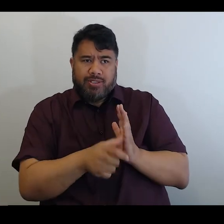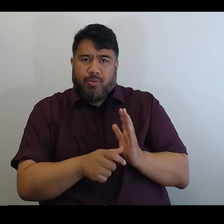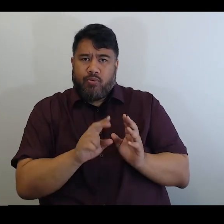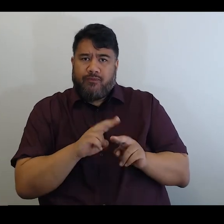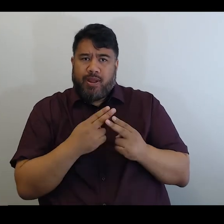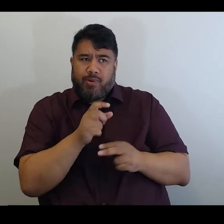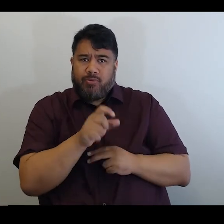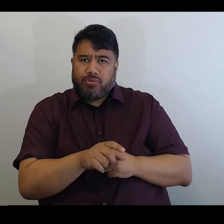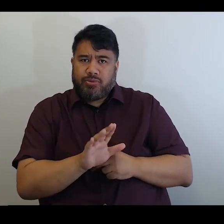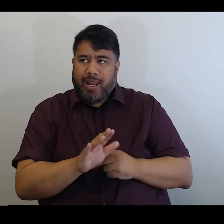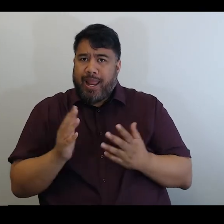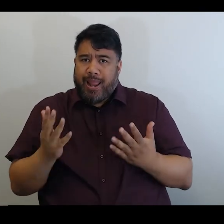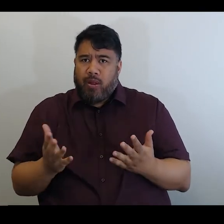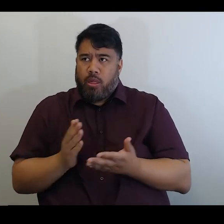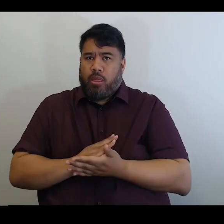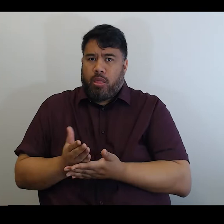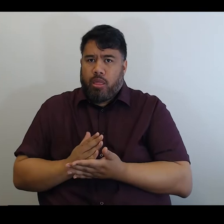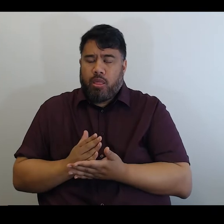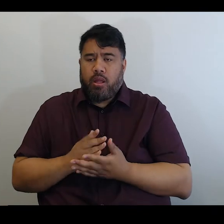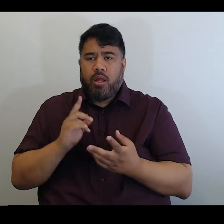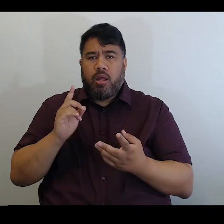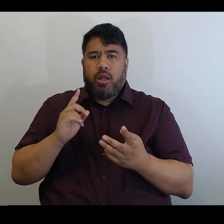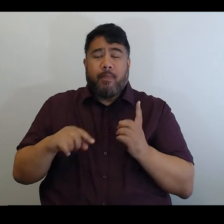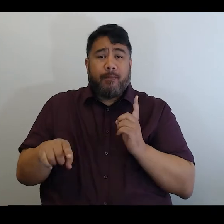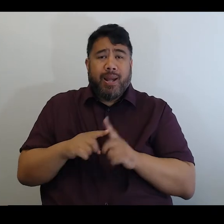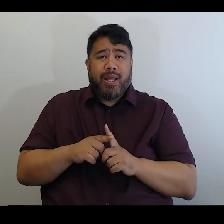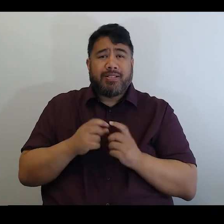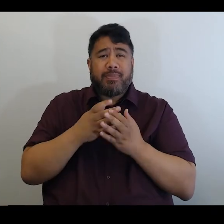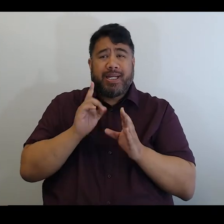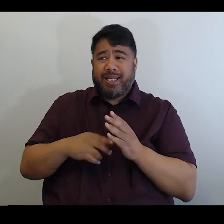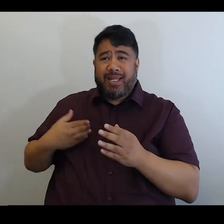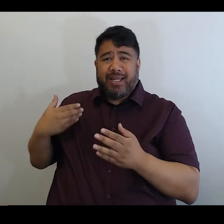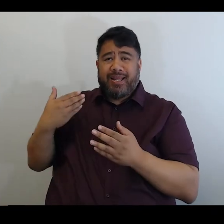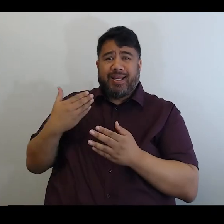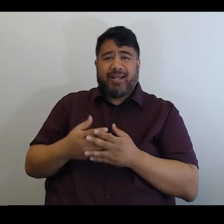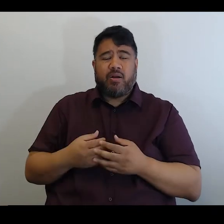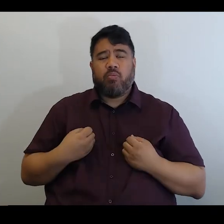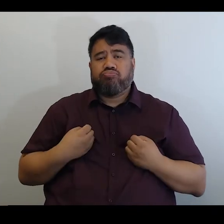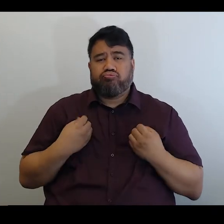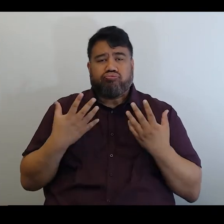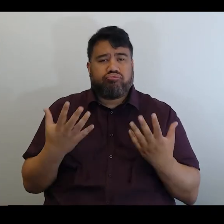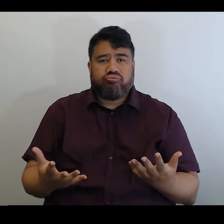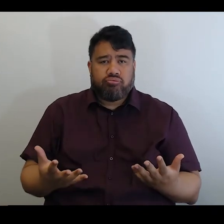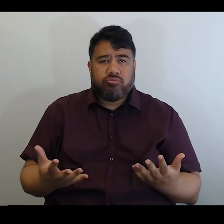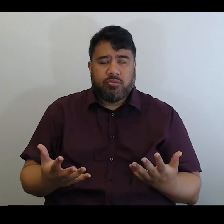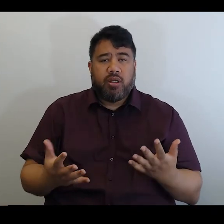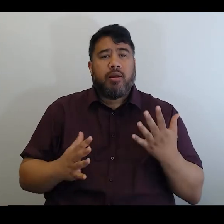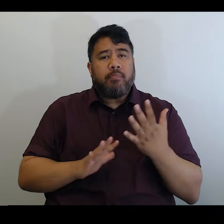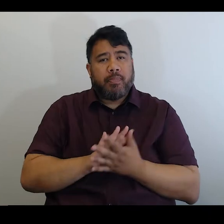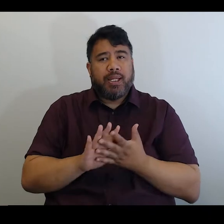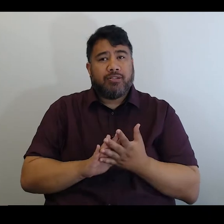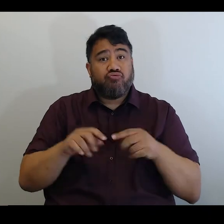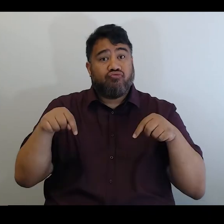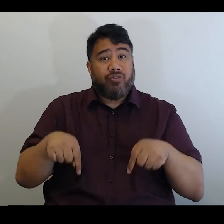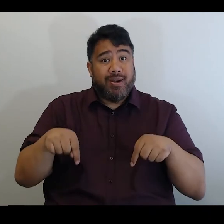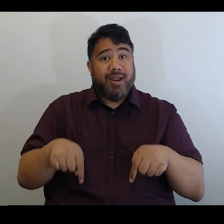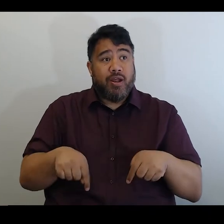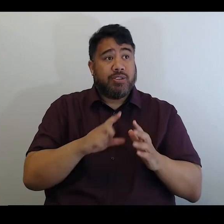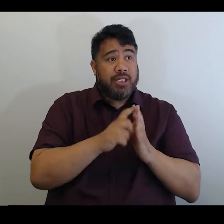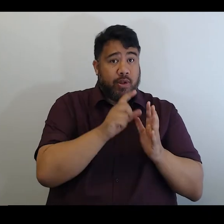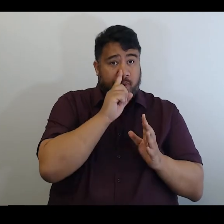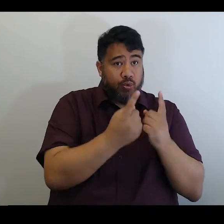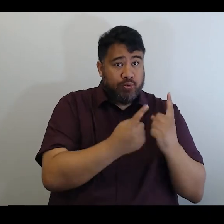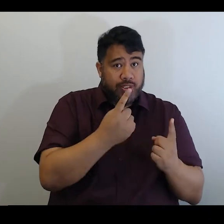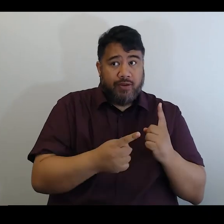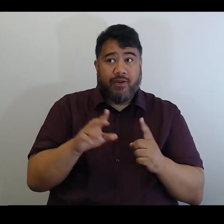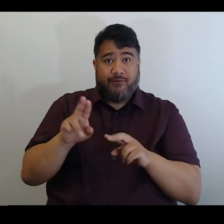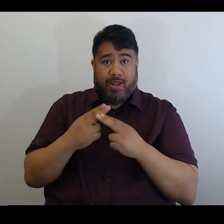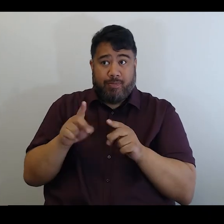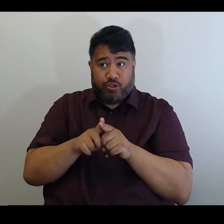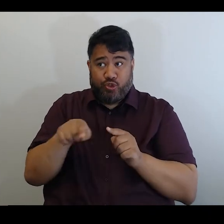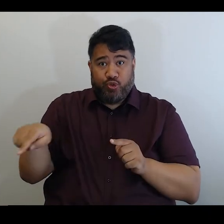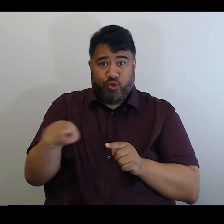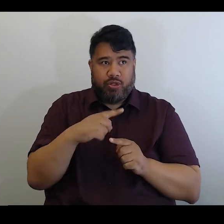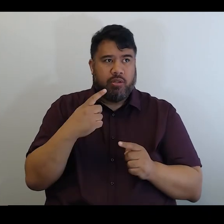That uncertainty on top of the fatigue of previous years, I know has left a number of families and disabled people wondering about the sustainability of things.